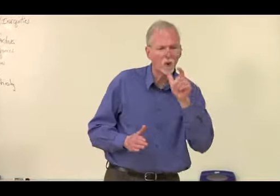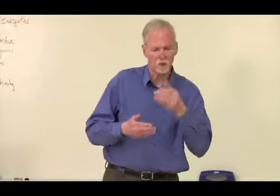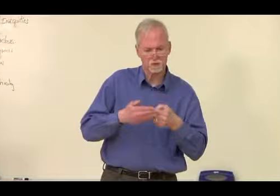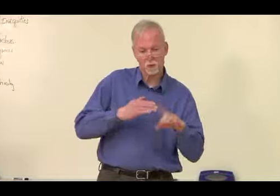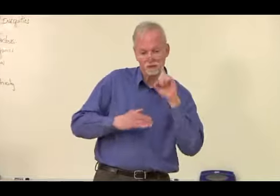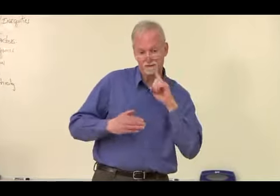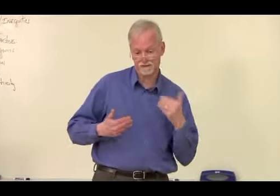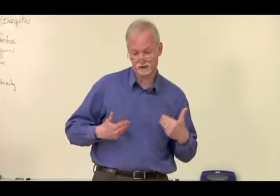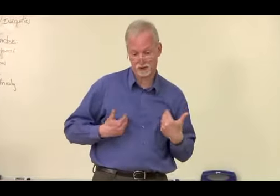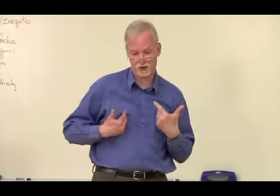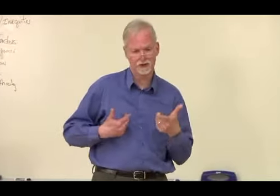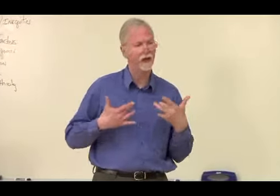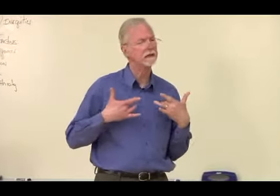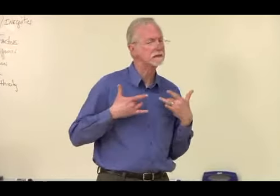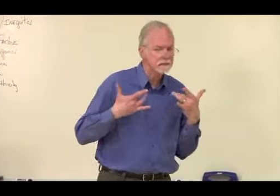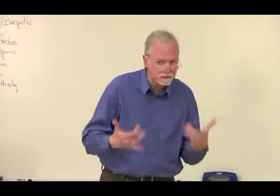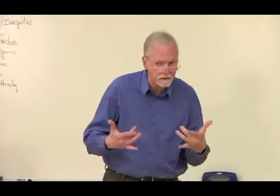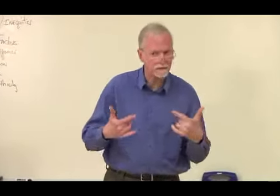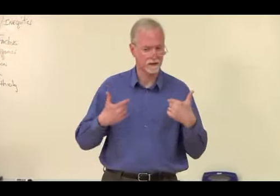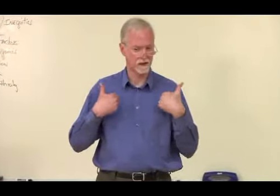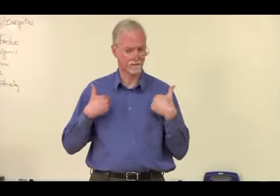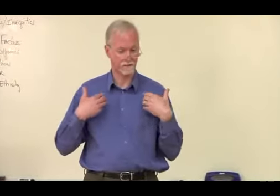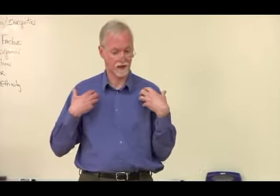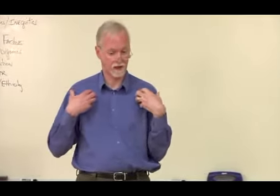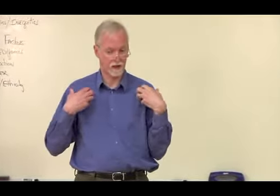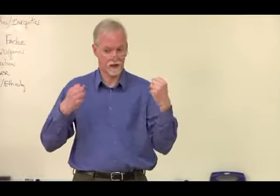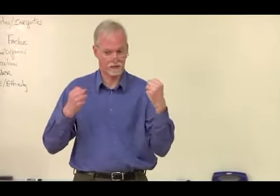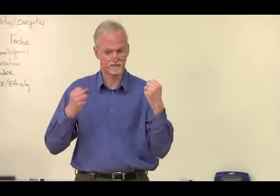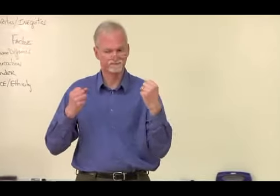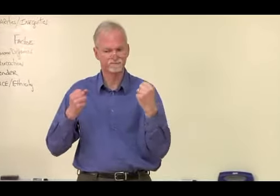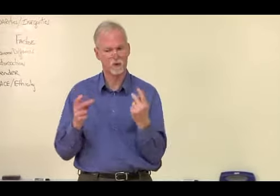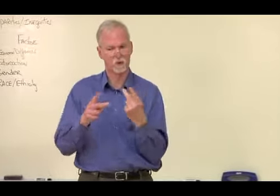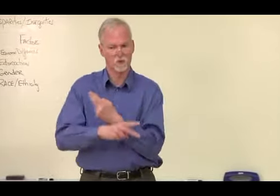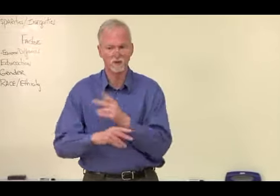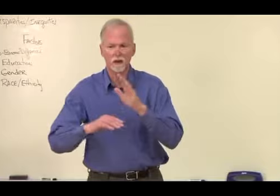who were born deaf or became deaf early in life